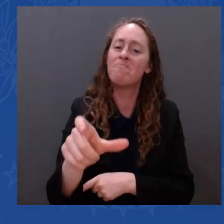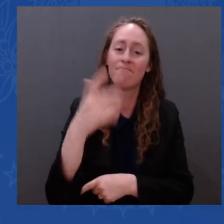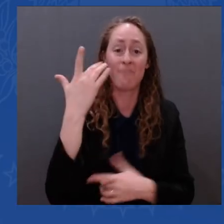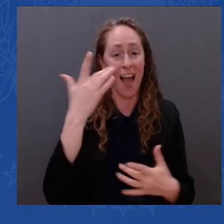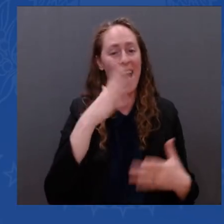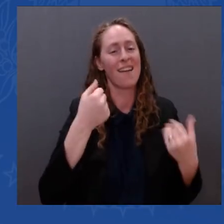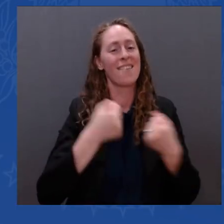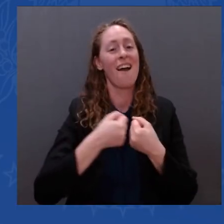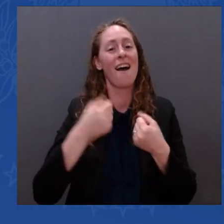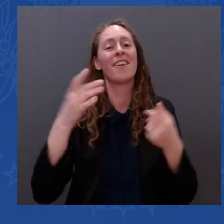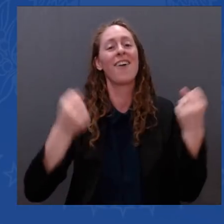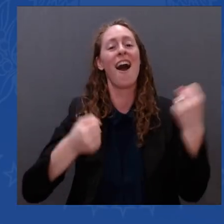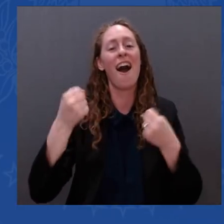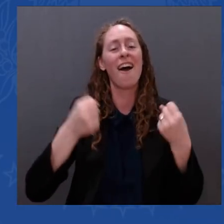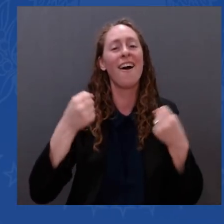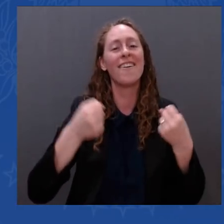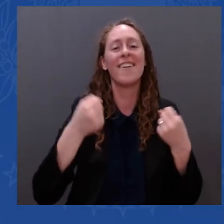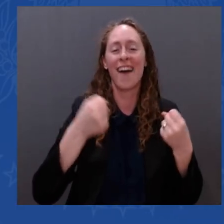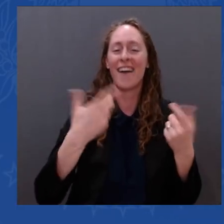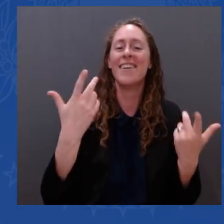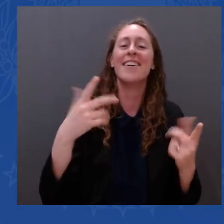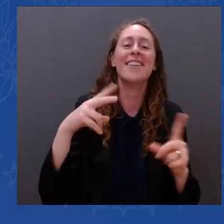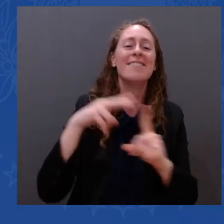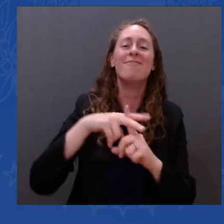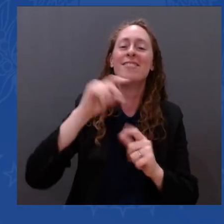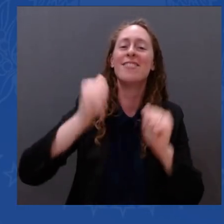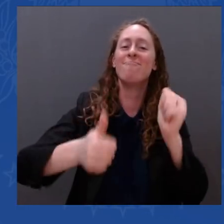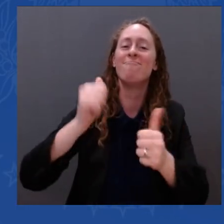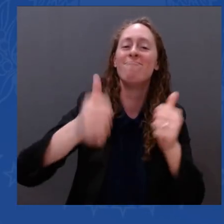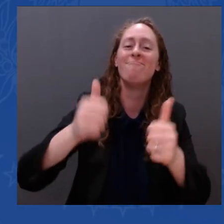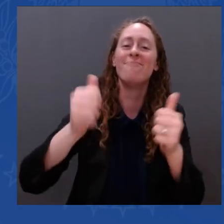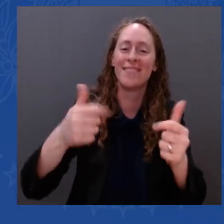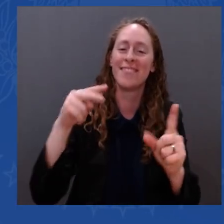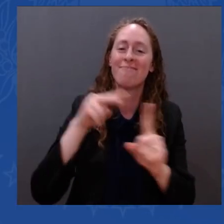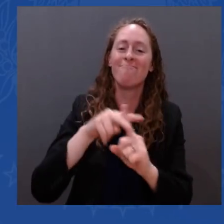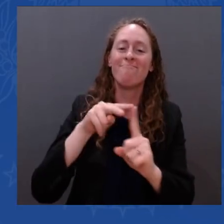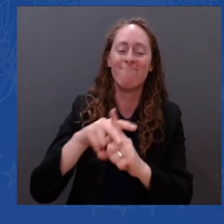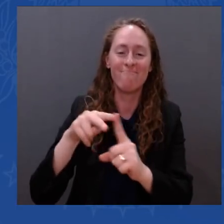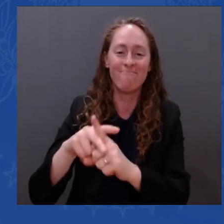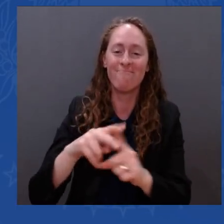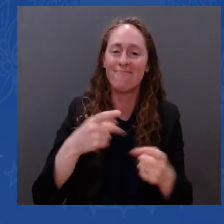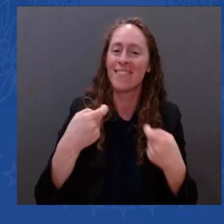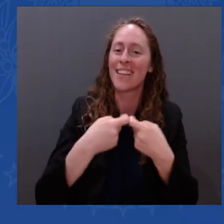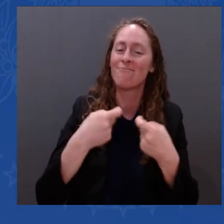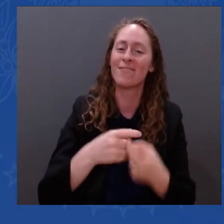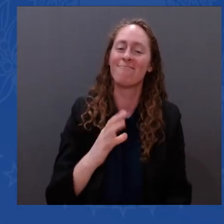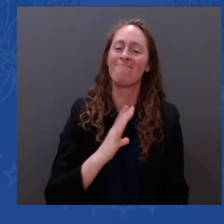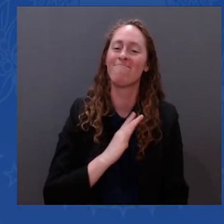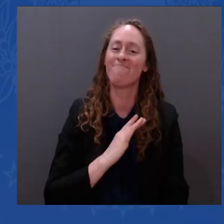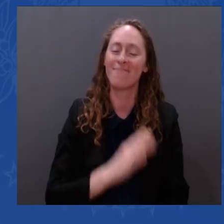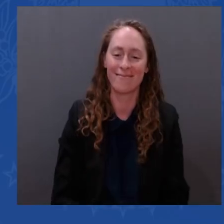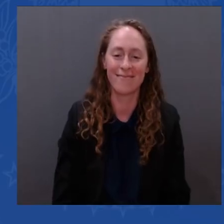with the $7.5 billion in funding from the Bipartisan Infrastructure Law. And the Chairman told me walking out here